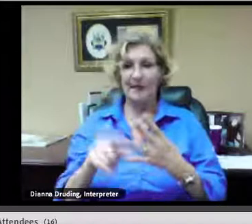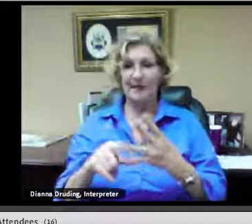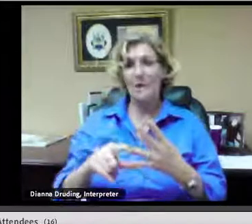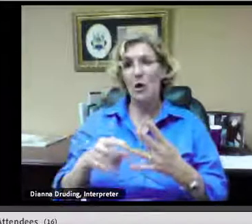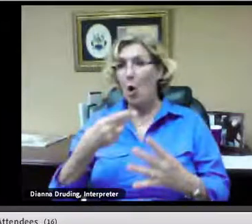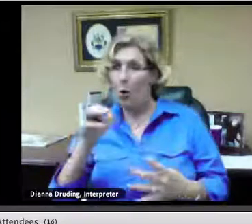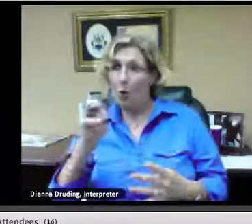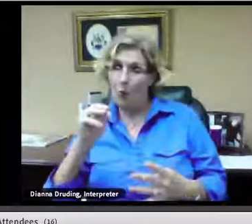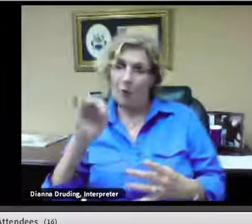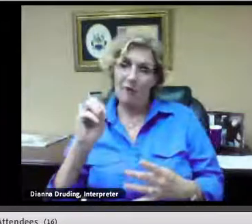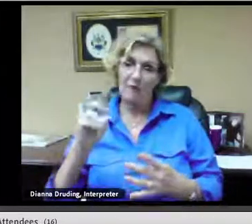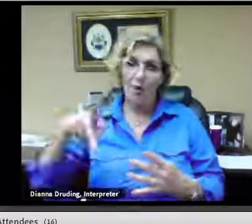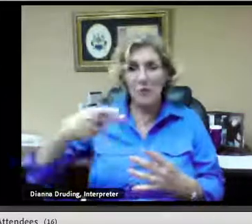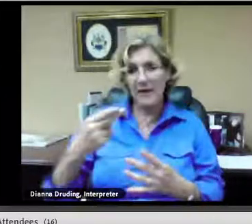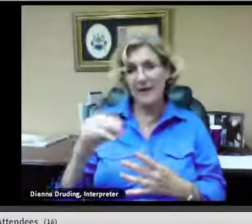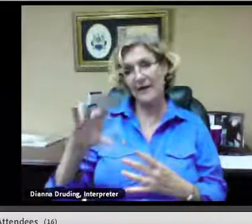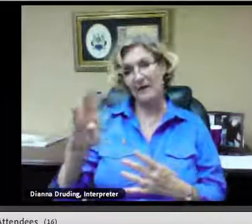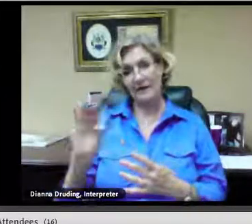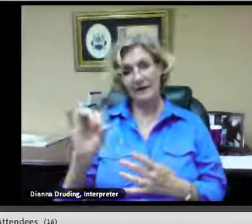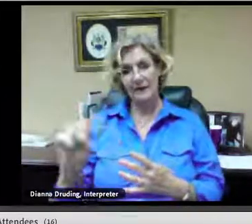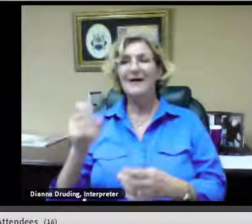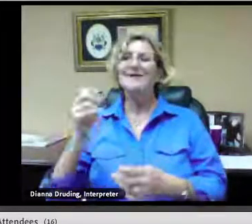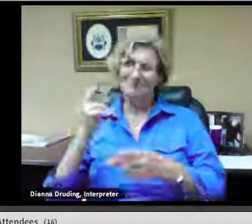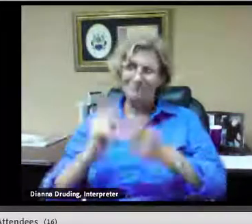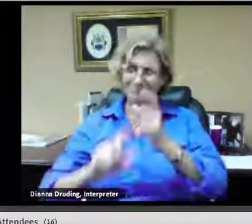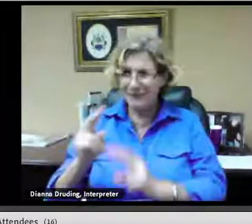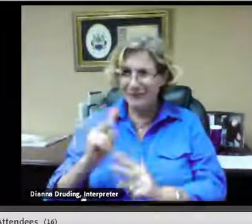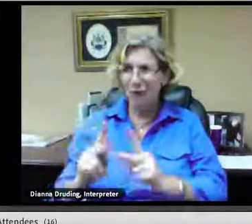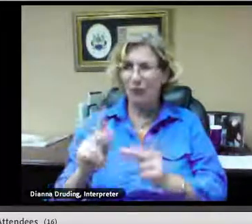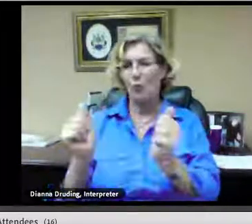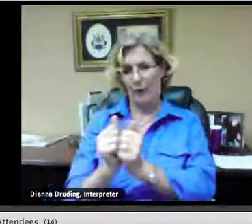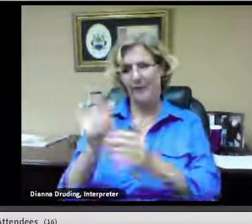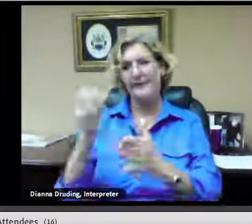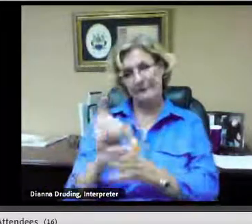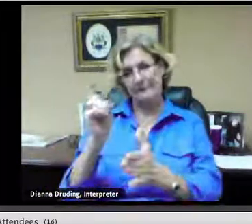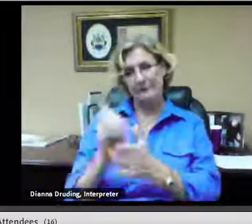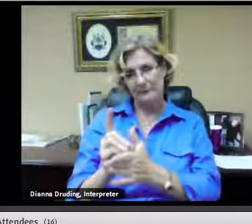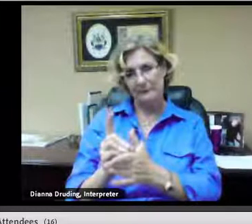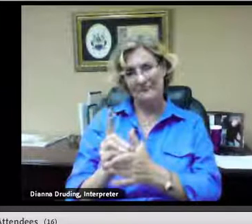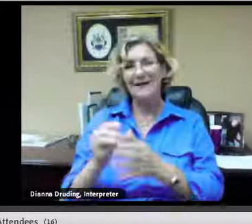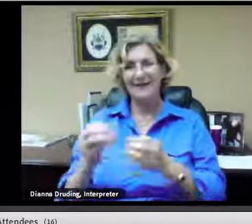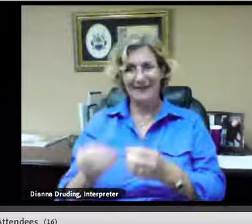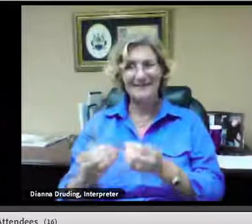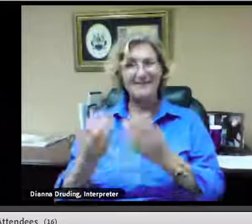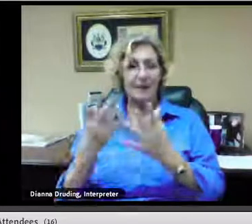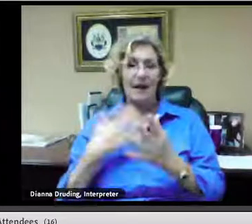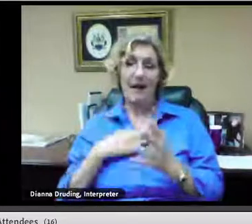with disabilities, so a lot of -- Brief version. I'm going to give you a better definition in a little bit.